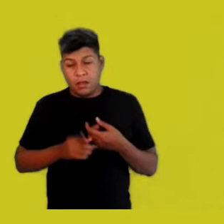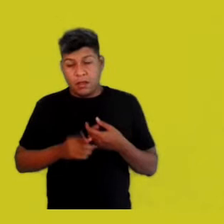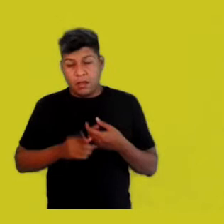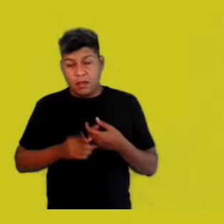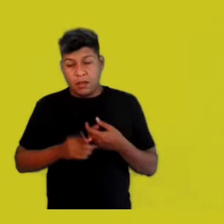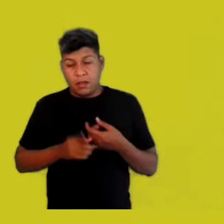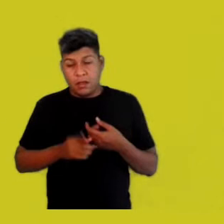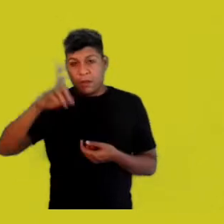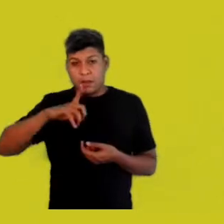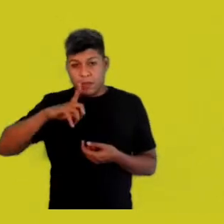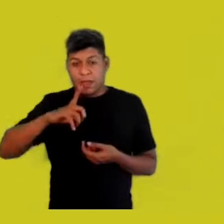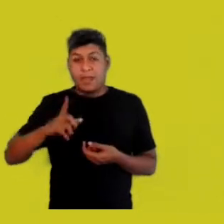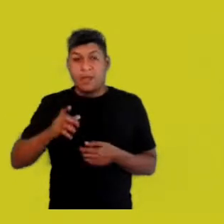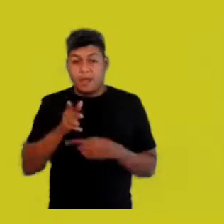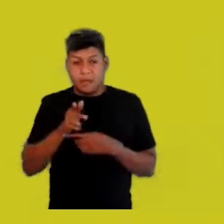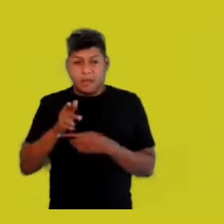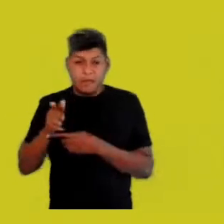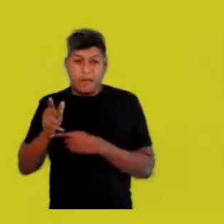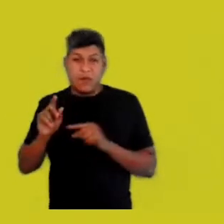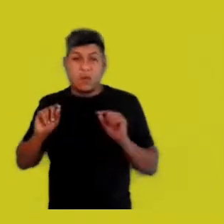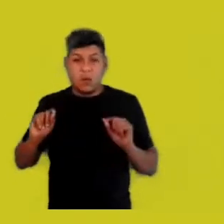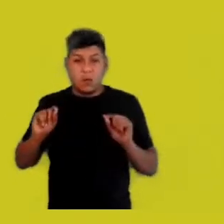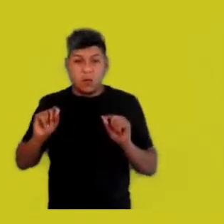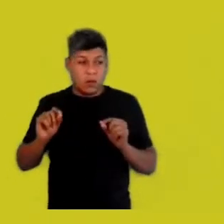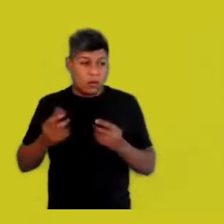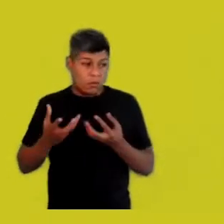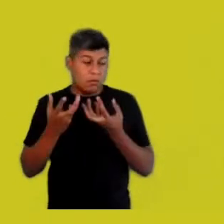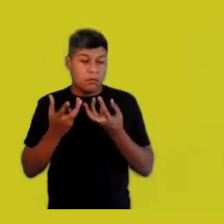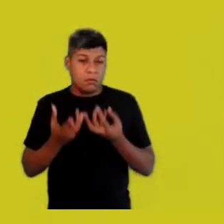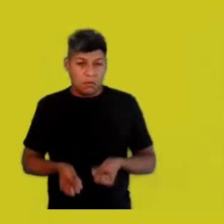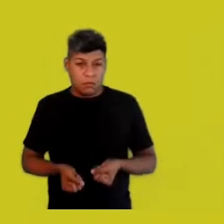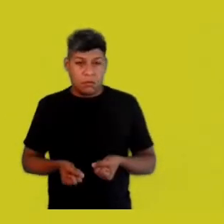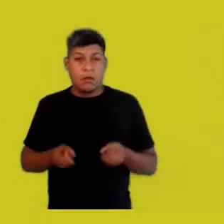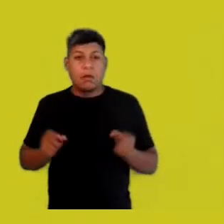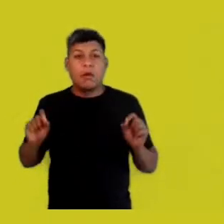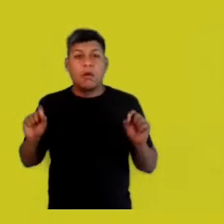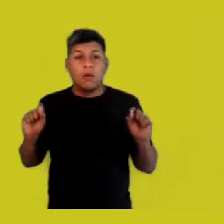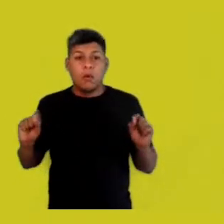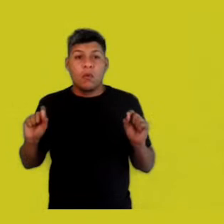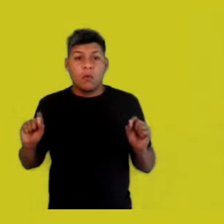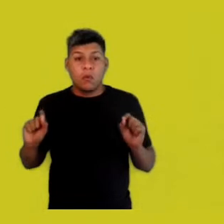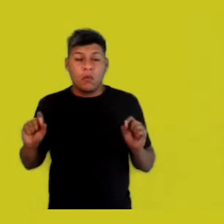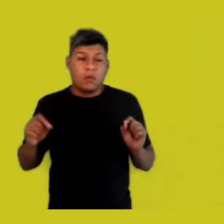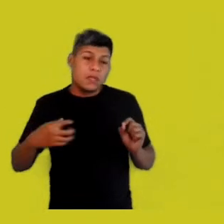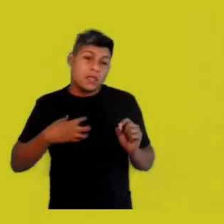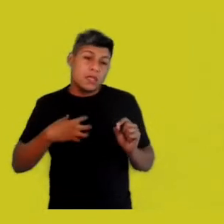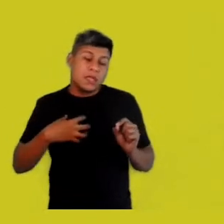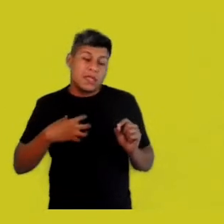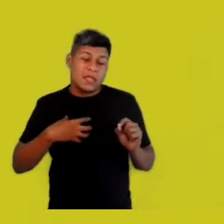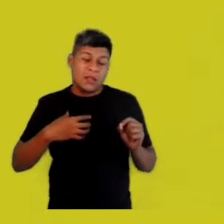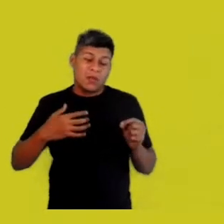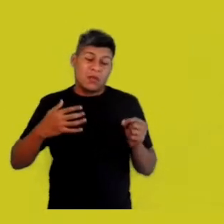chaos acquires this meaning of confusion.